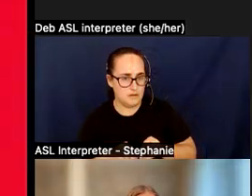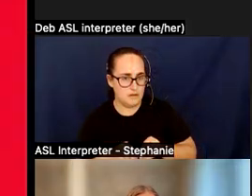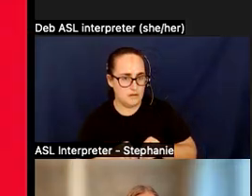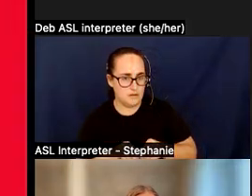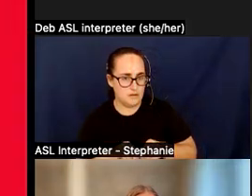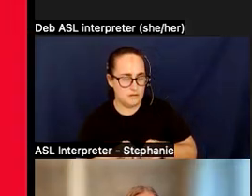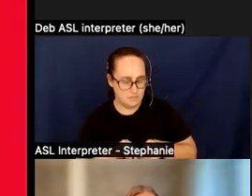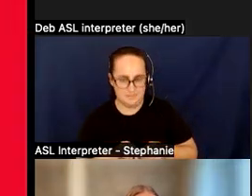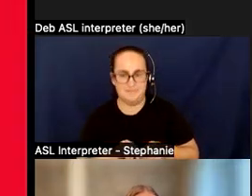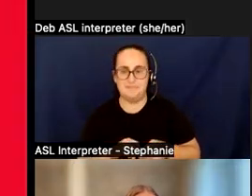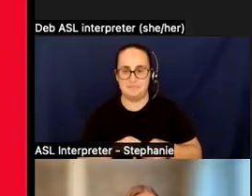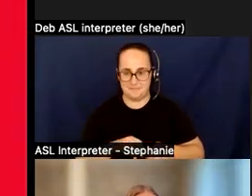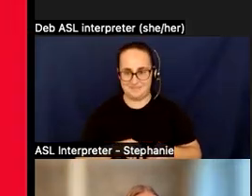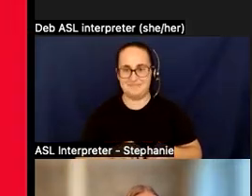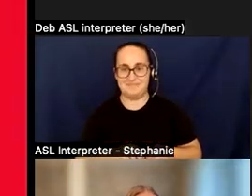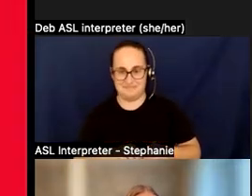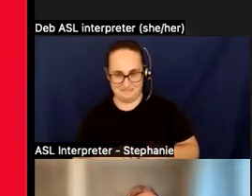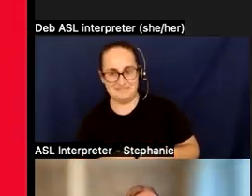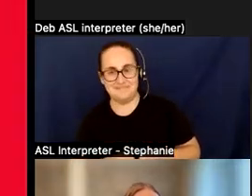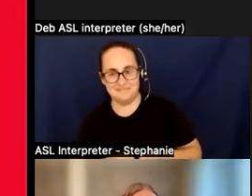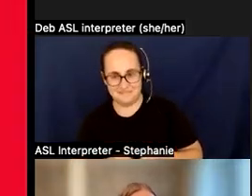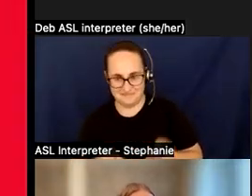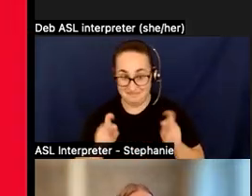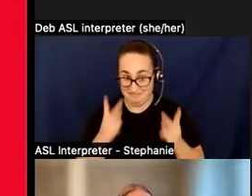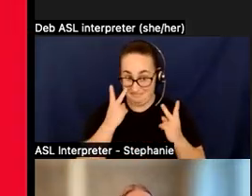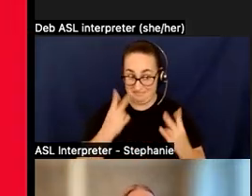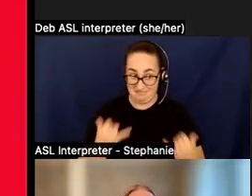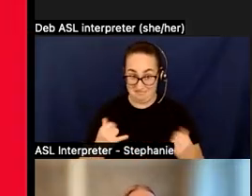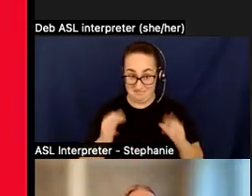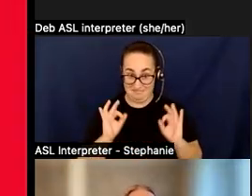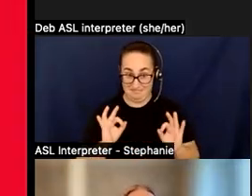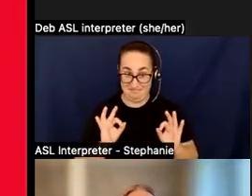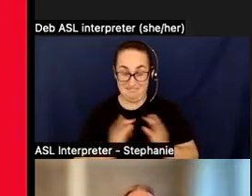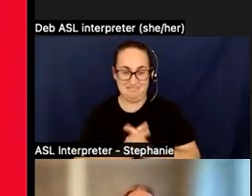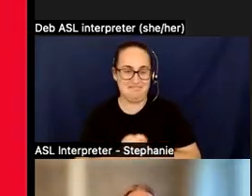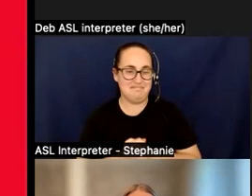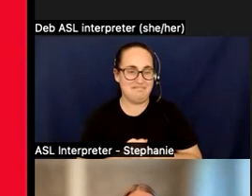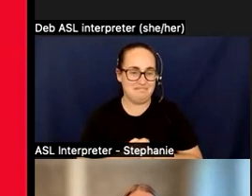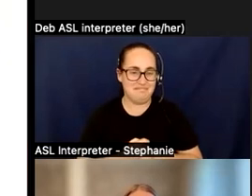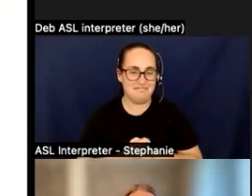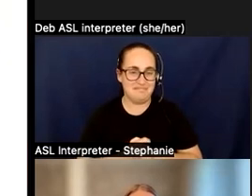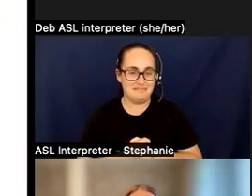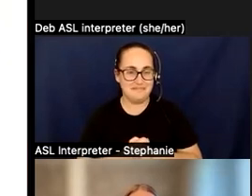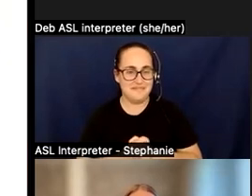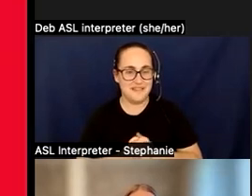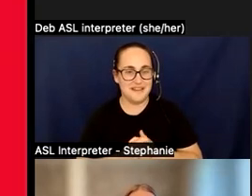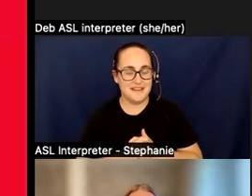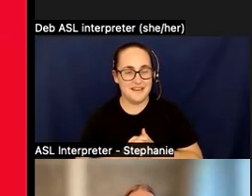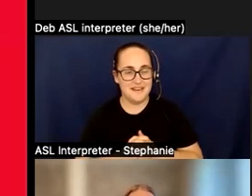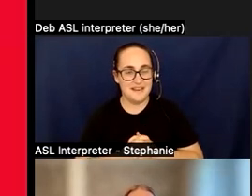Okay. Everyone should see the screen now, I hope. Okay. Perfect. All right. Oops. Too far.